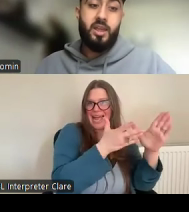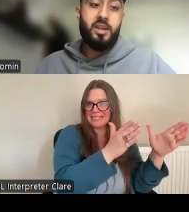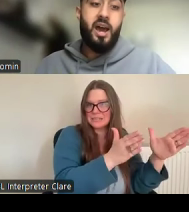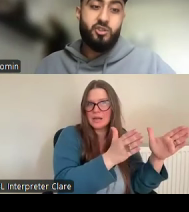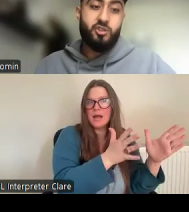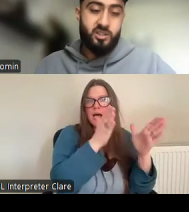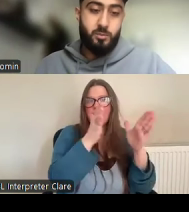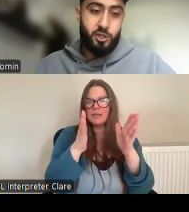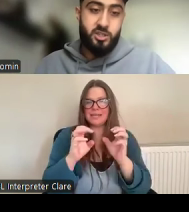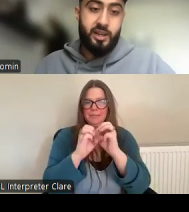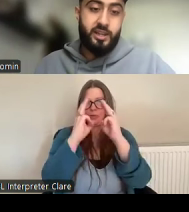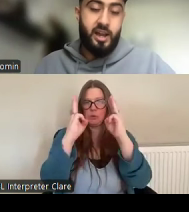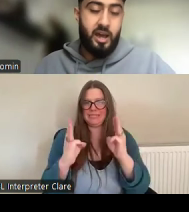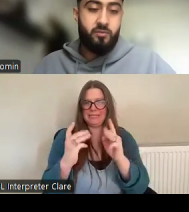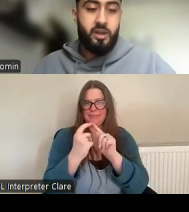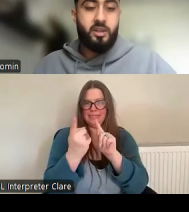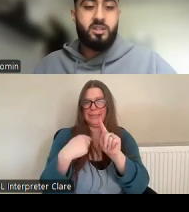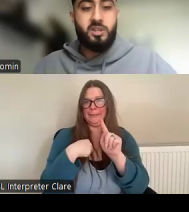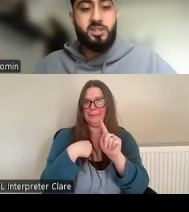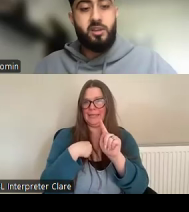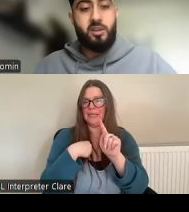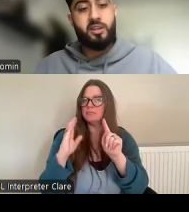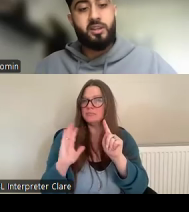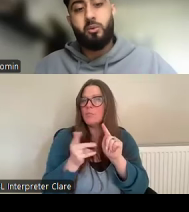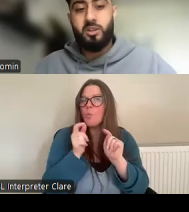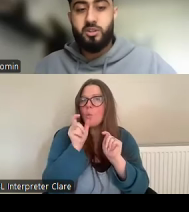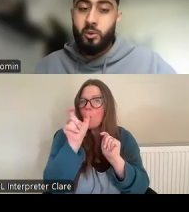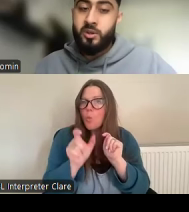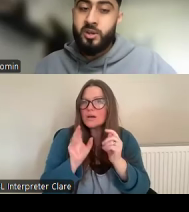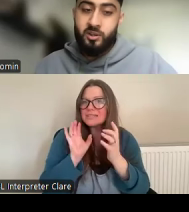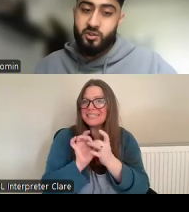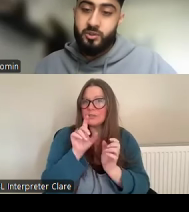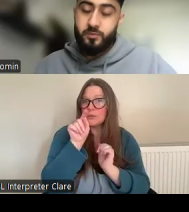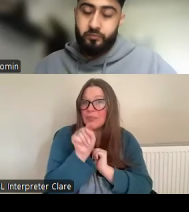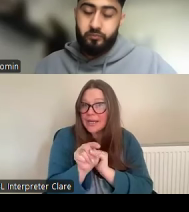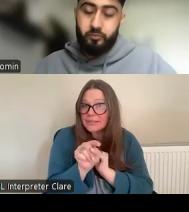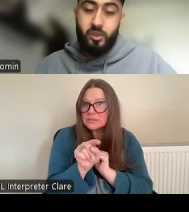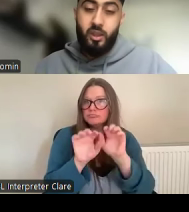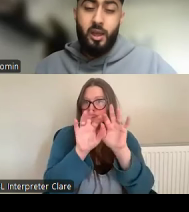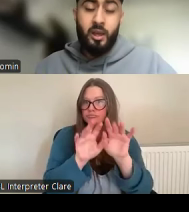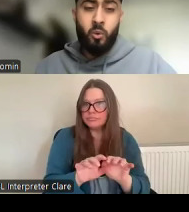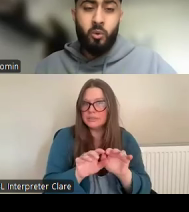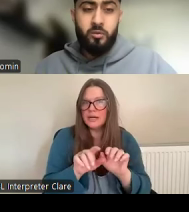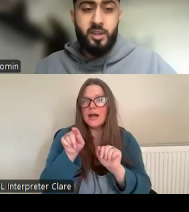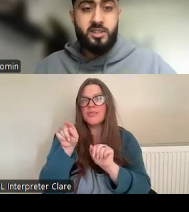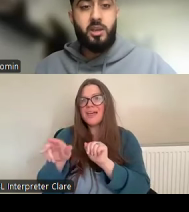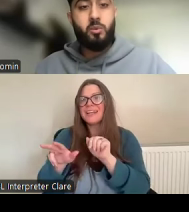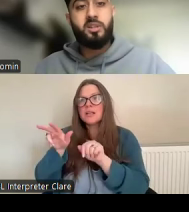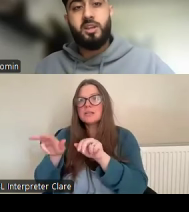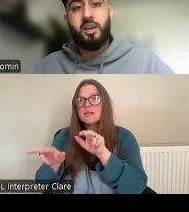Then dinosaur exhibitions, I can have specific keywords to do with dinosaurs. All of these keywords here,